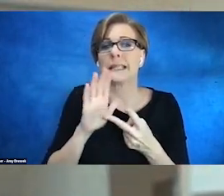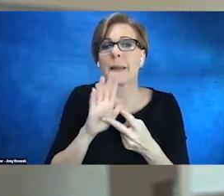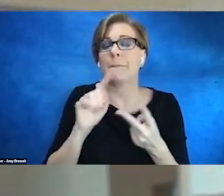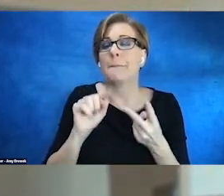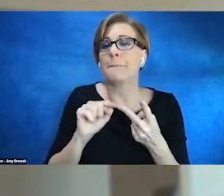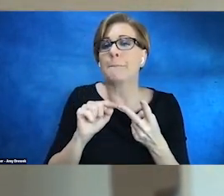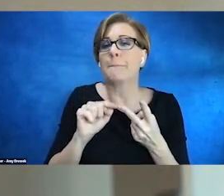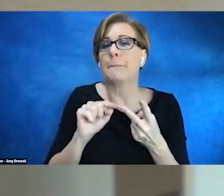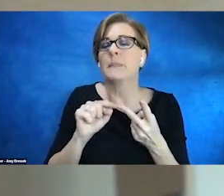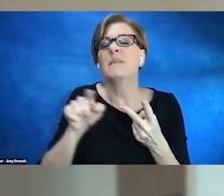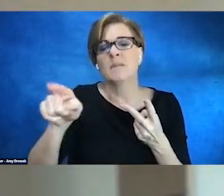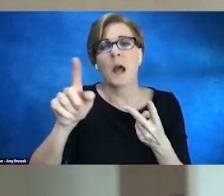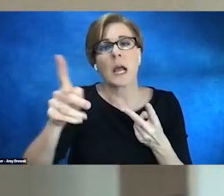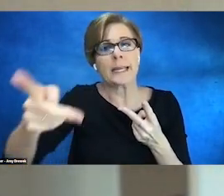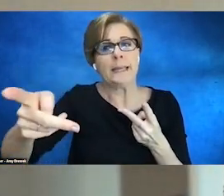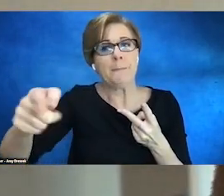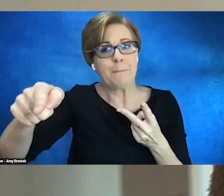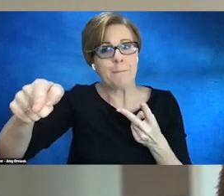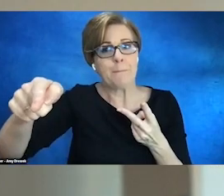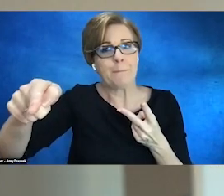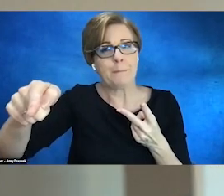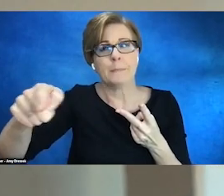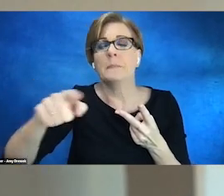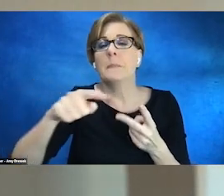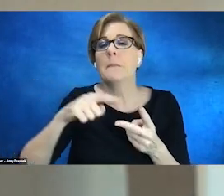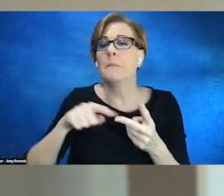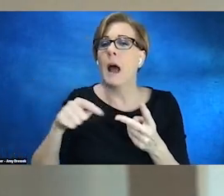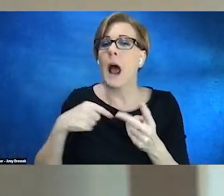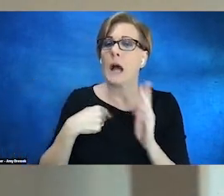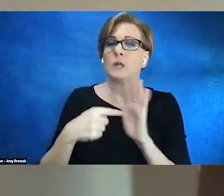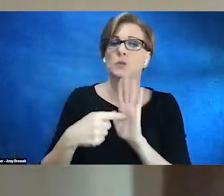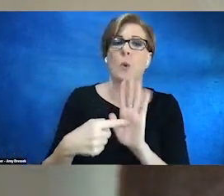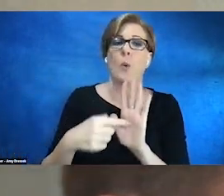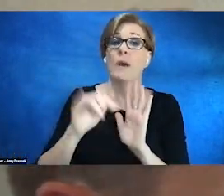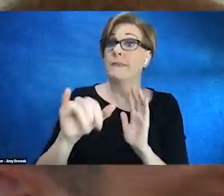worker would actually keep this they're handing it to me for demonstration purposes but this control